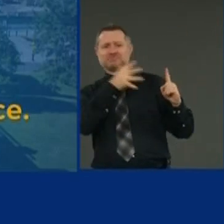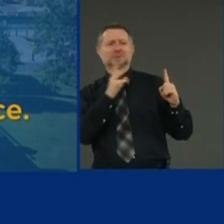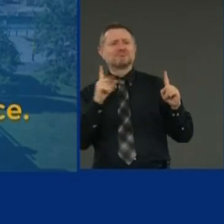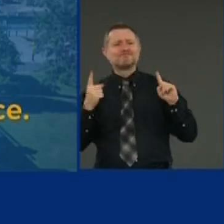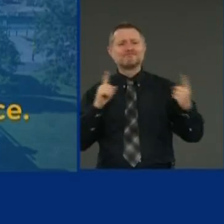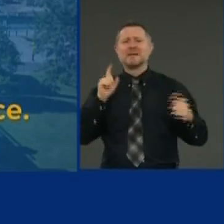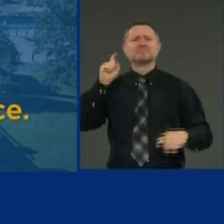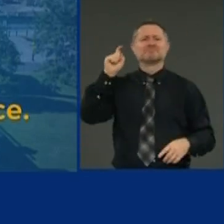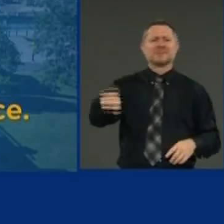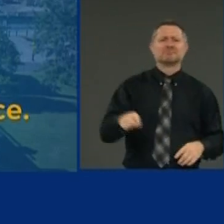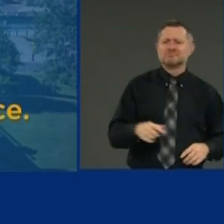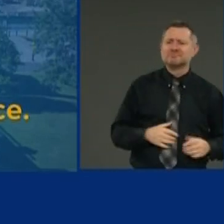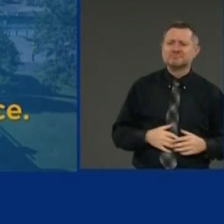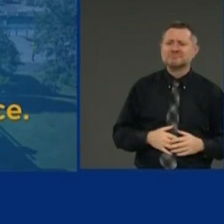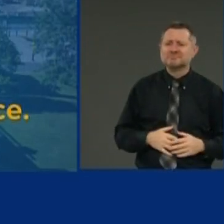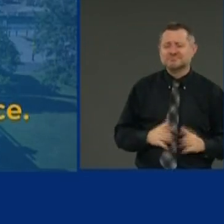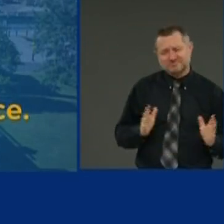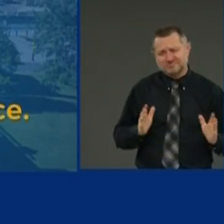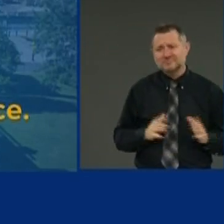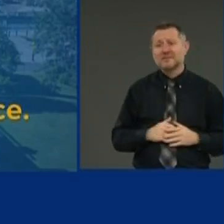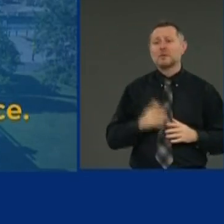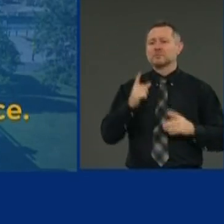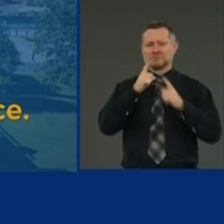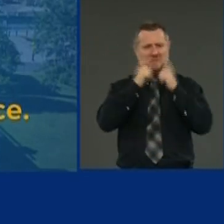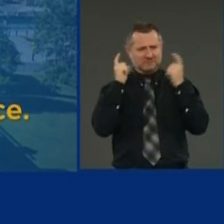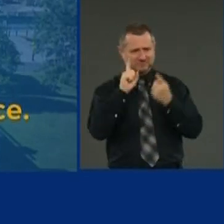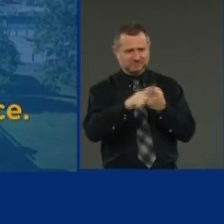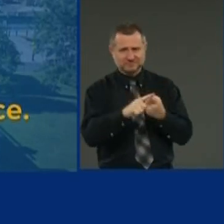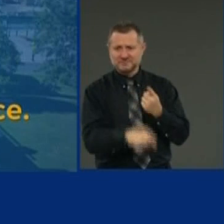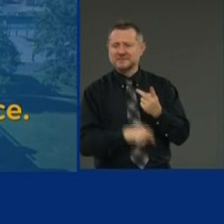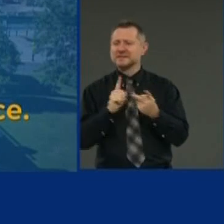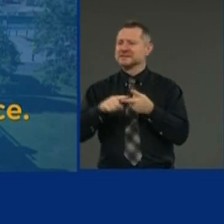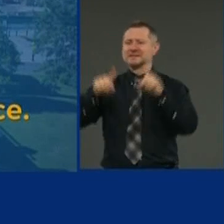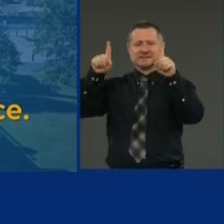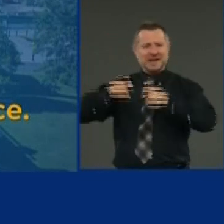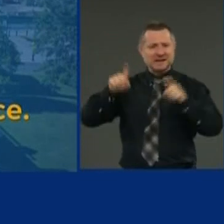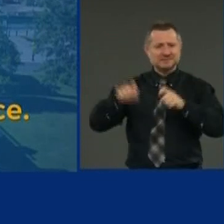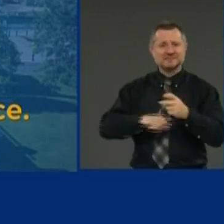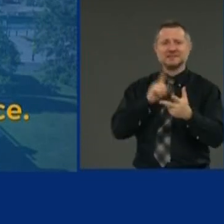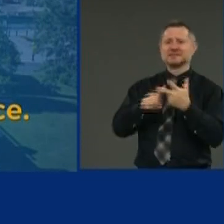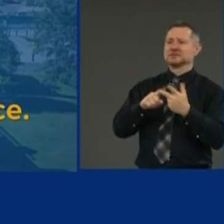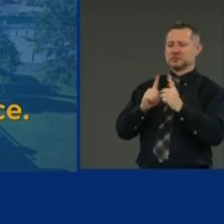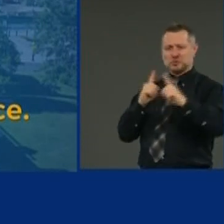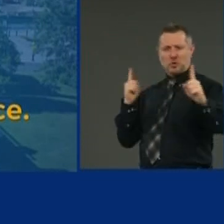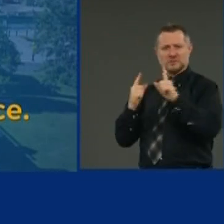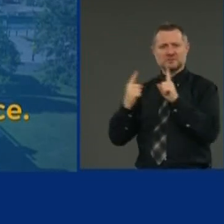IT'S NOT PERSONAL REFLECTION. IT'S JUST A NEW WAY OF INTERACTING WHICH IS WHAT WE